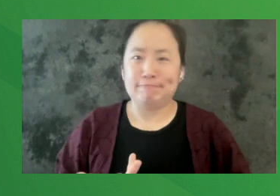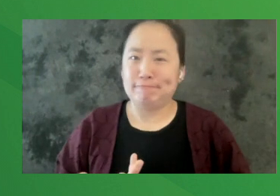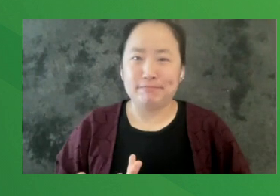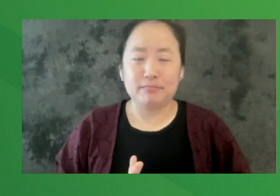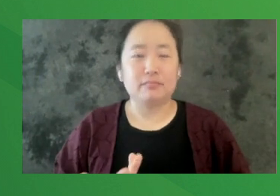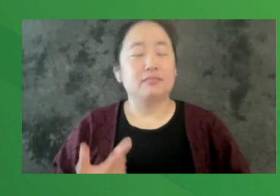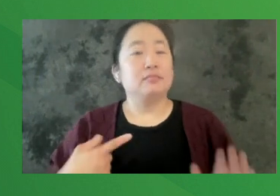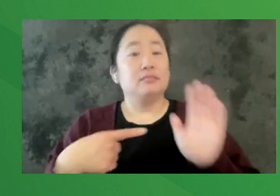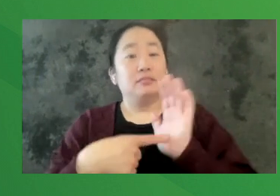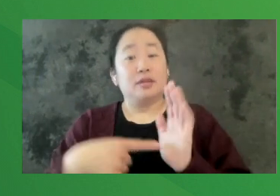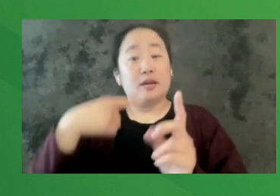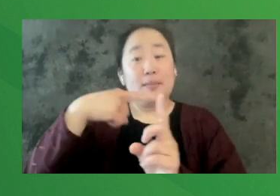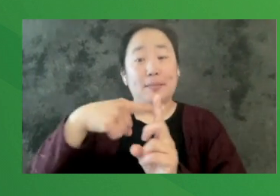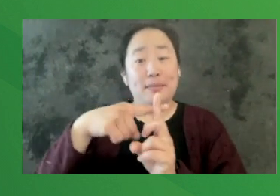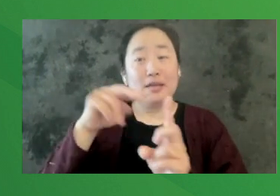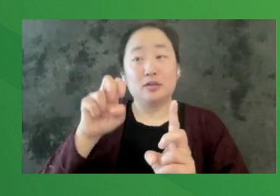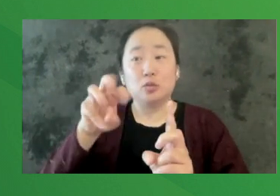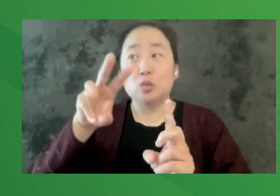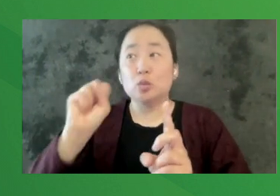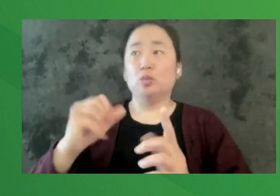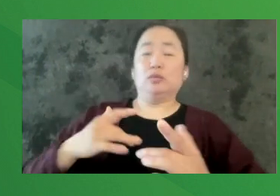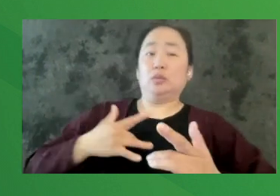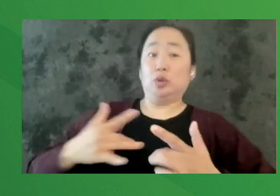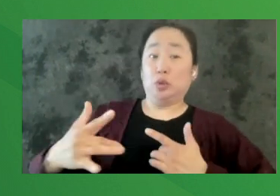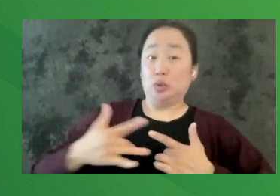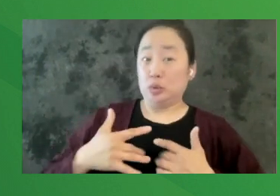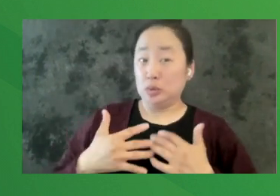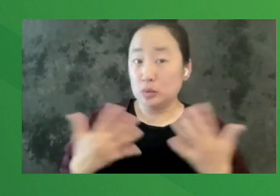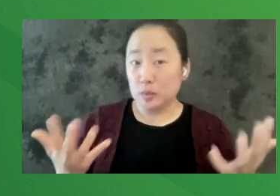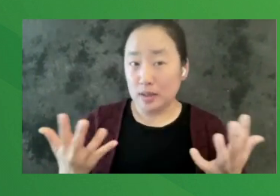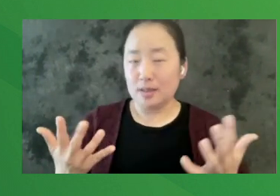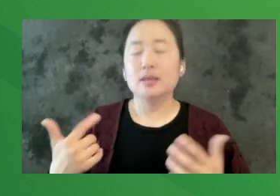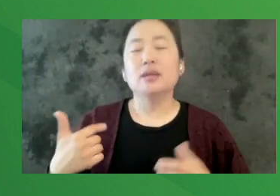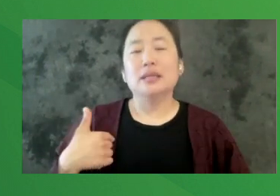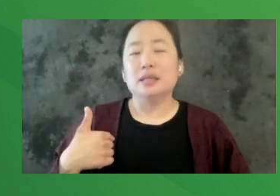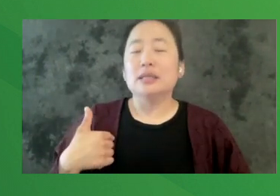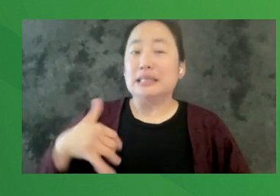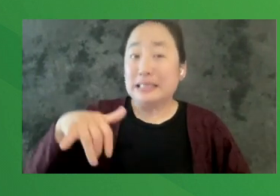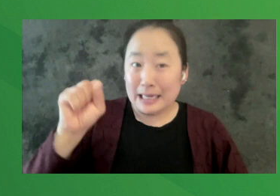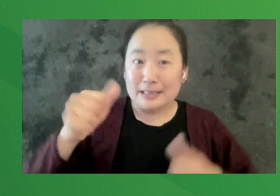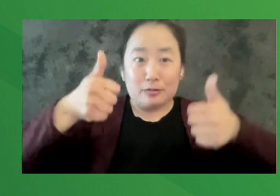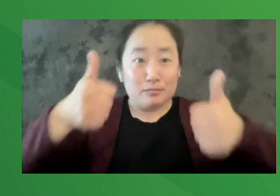everybody's concerned about it, but we need to do more to support educators, deal with the political